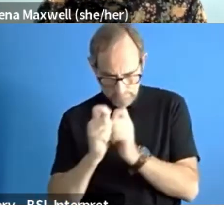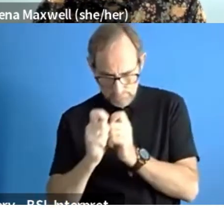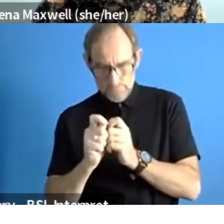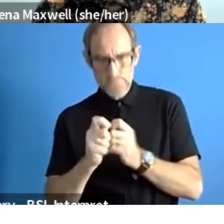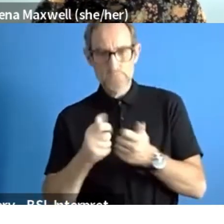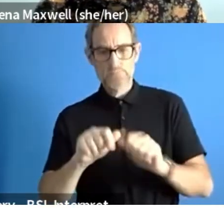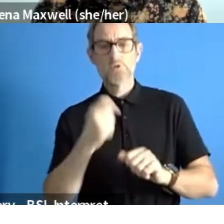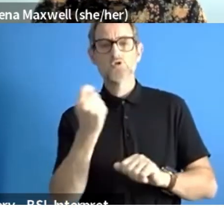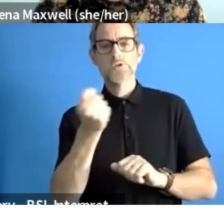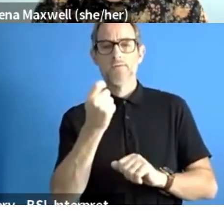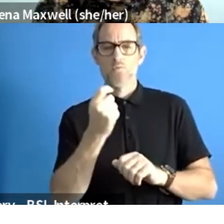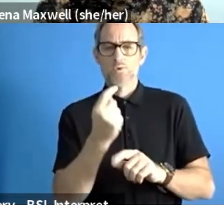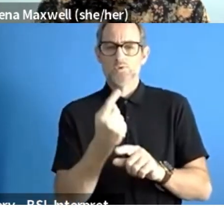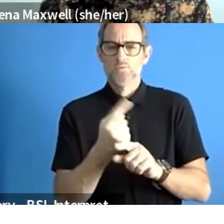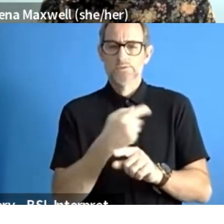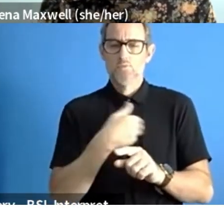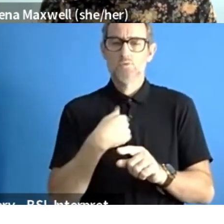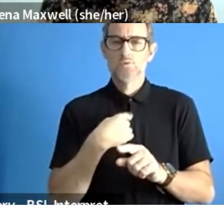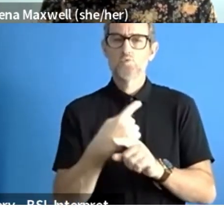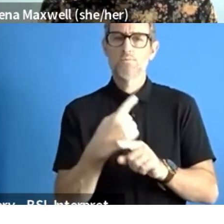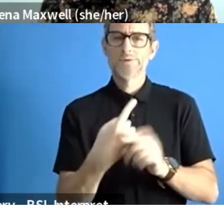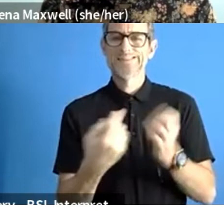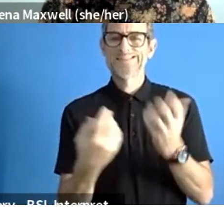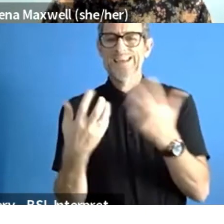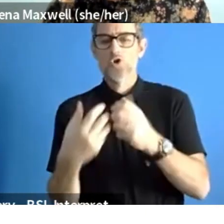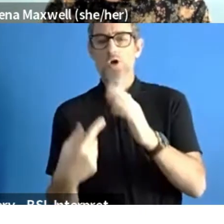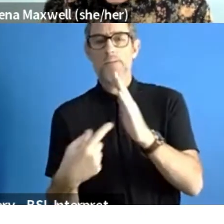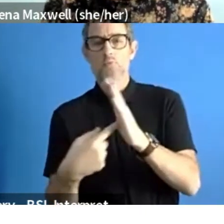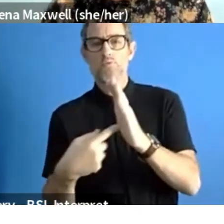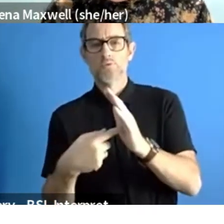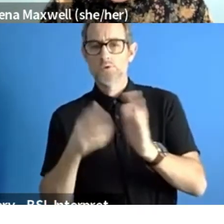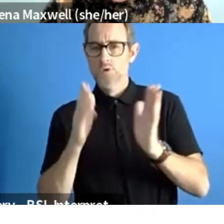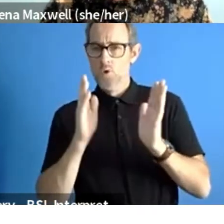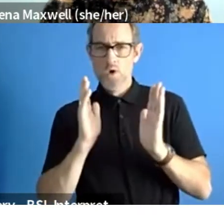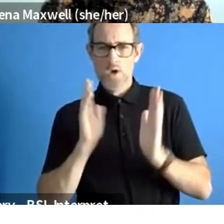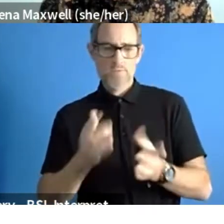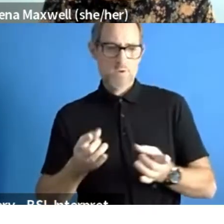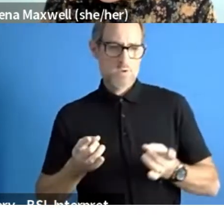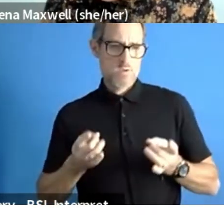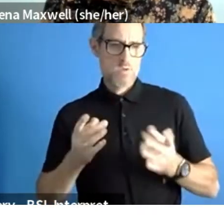importance of technology, it doesn't need to be high-tech. There are small